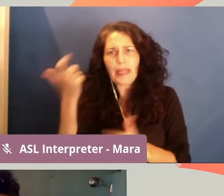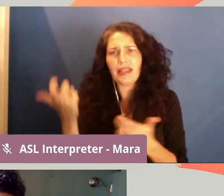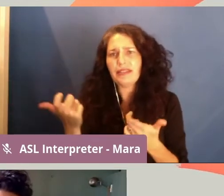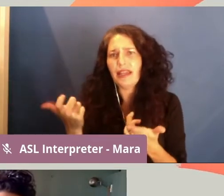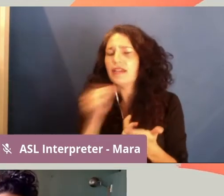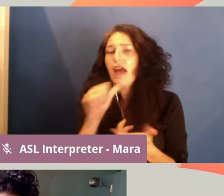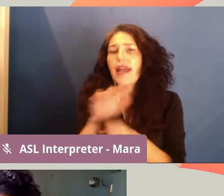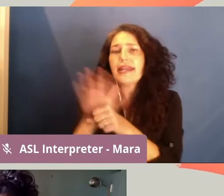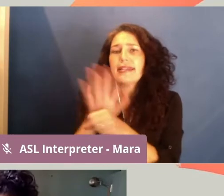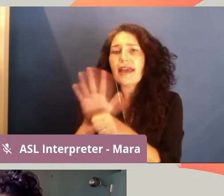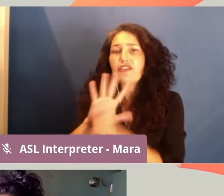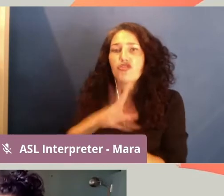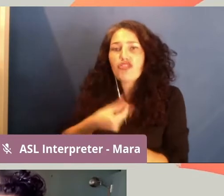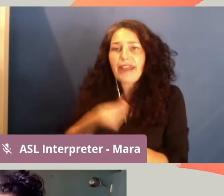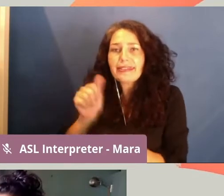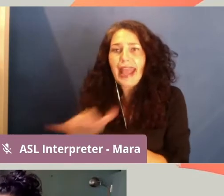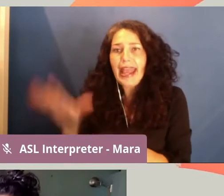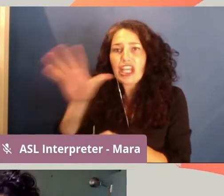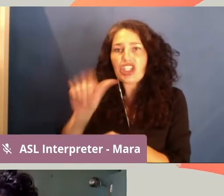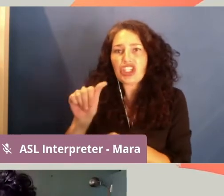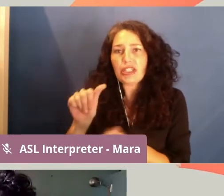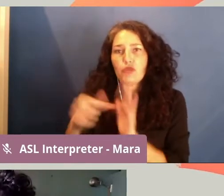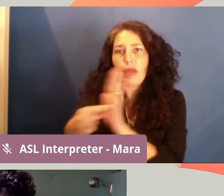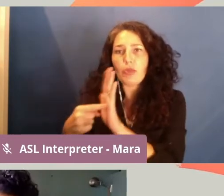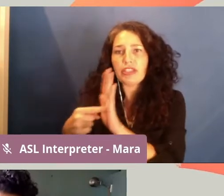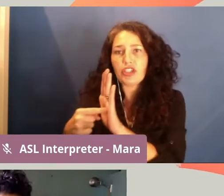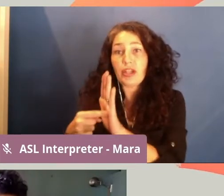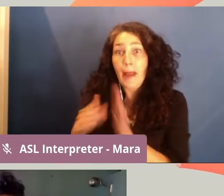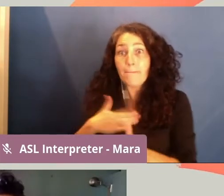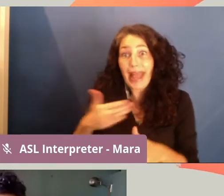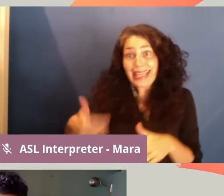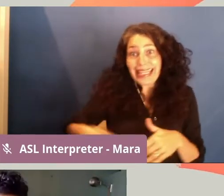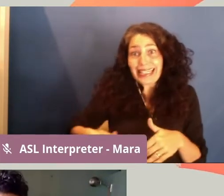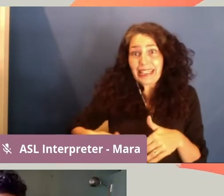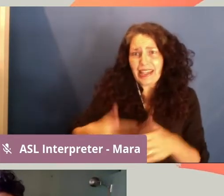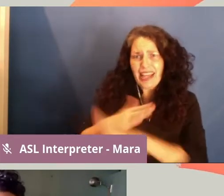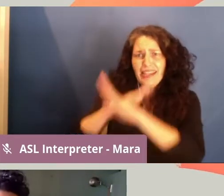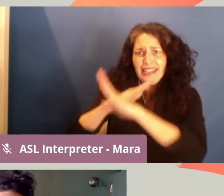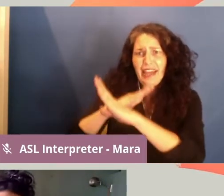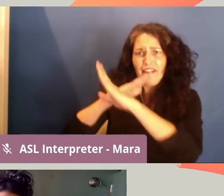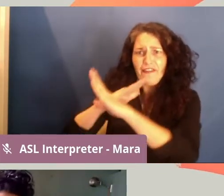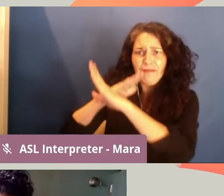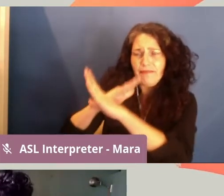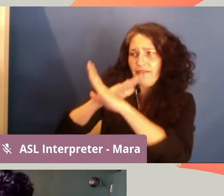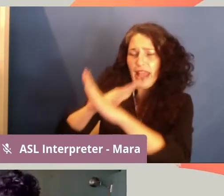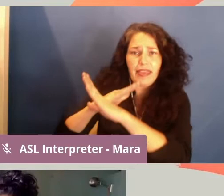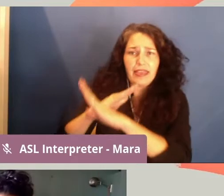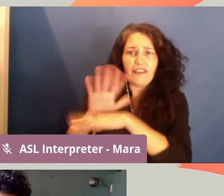And, of course, my first instinct was to defend the film, right, justify our choices, point out the times that we did.